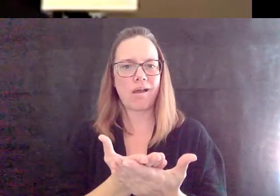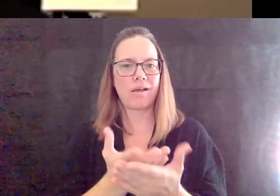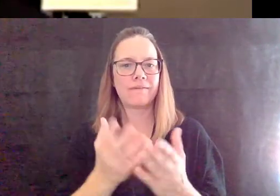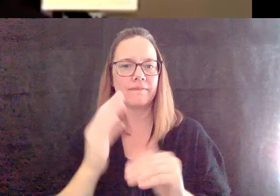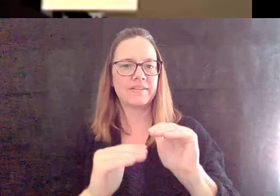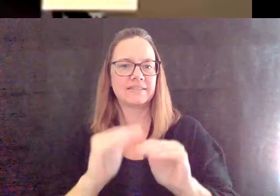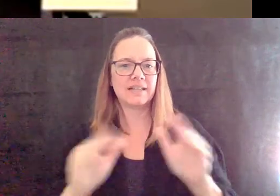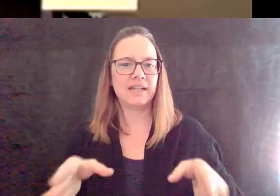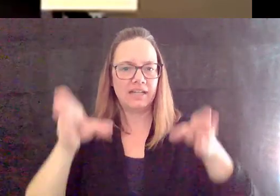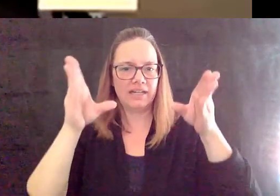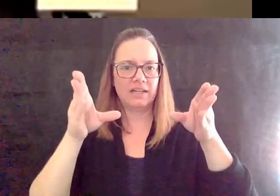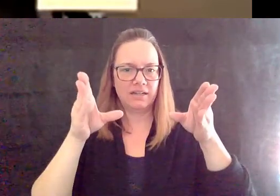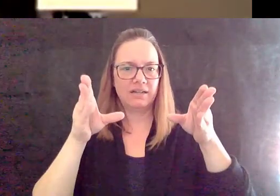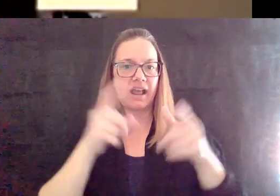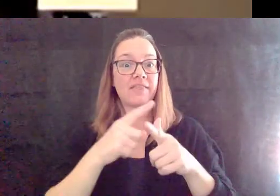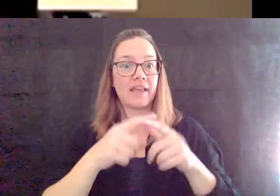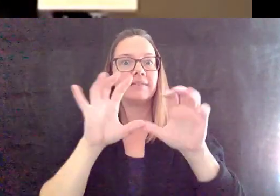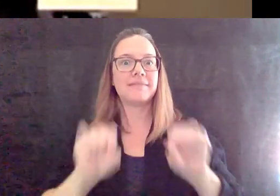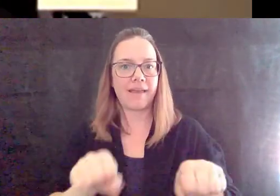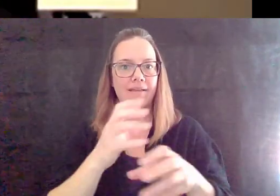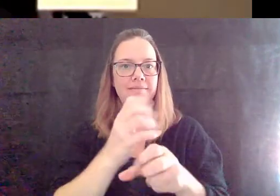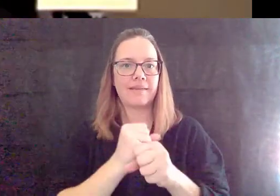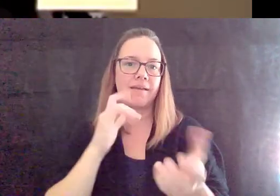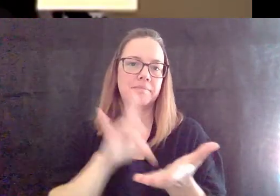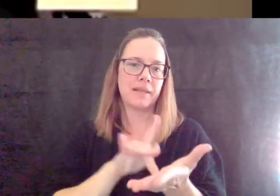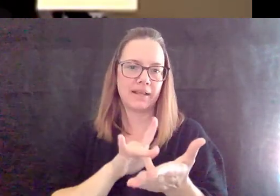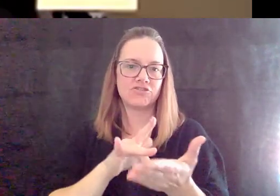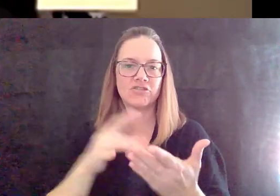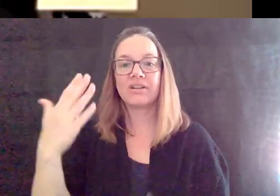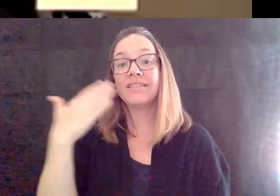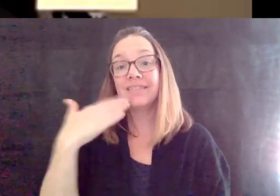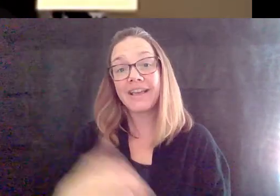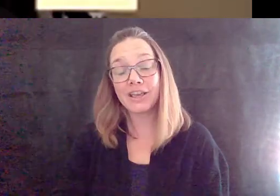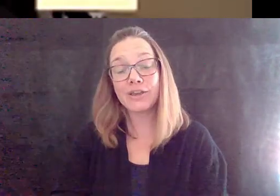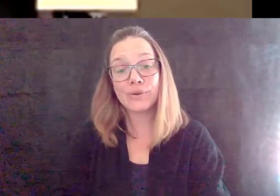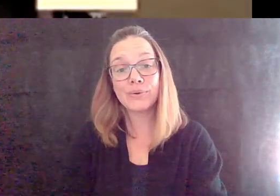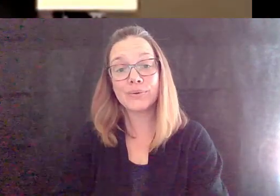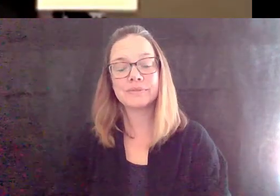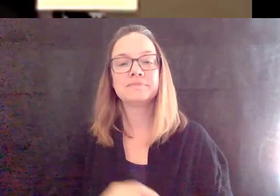to receive their meds. Beautiful. Thank you.